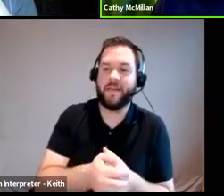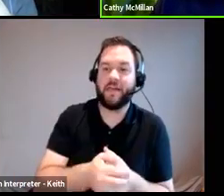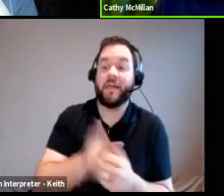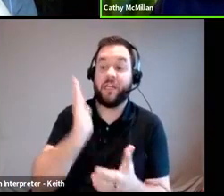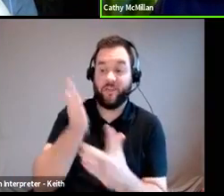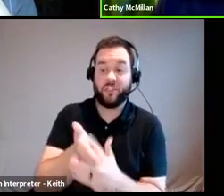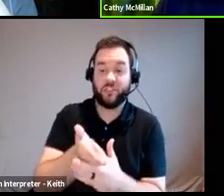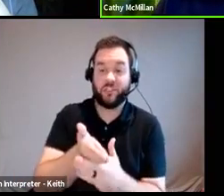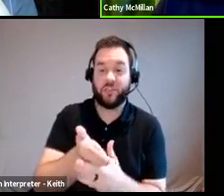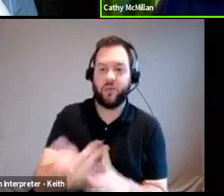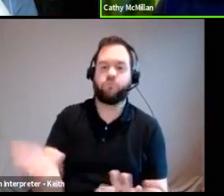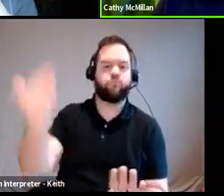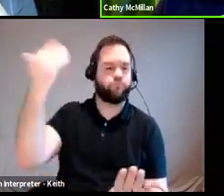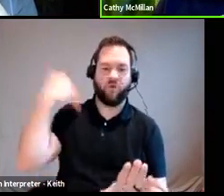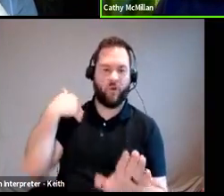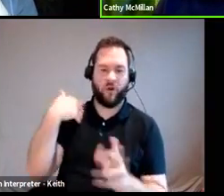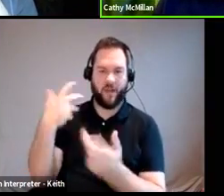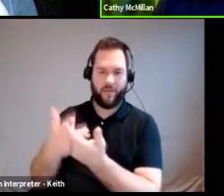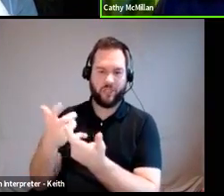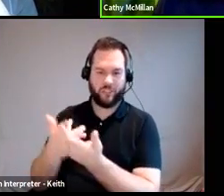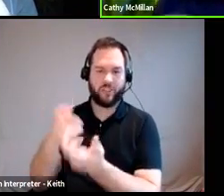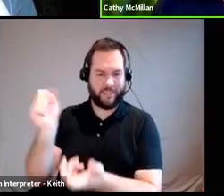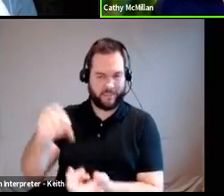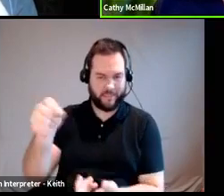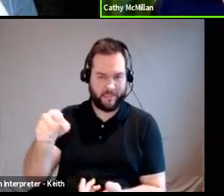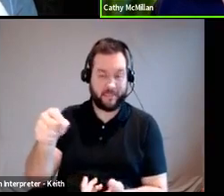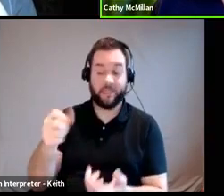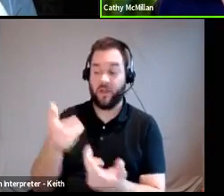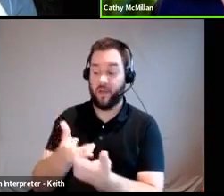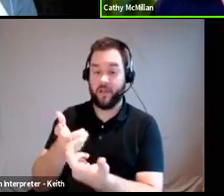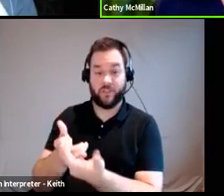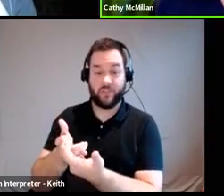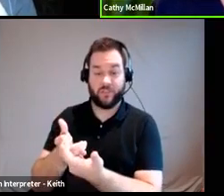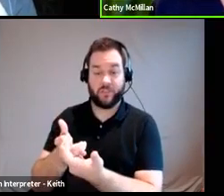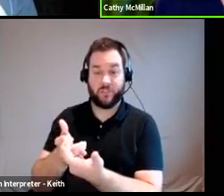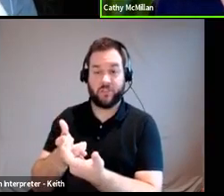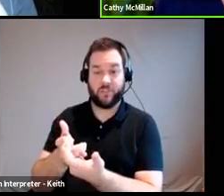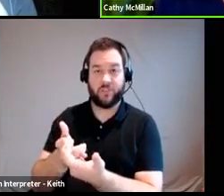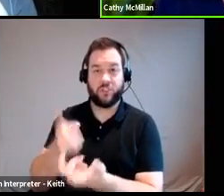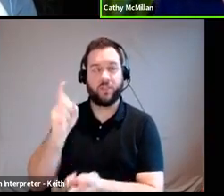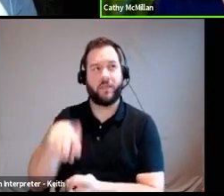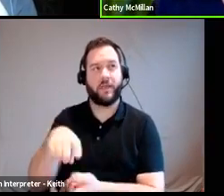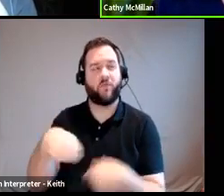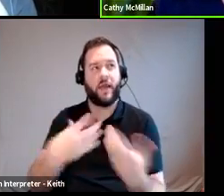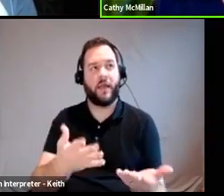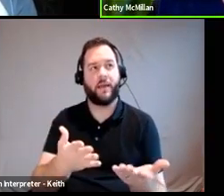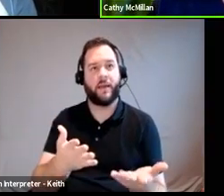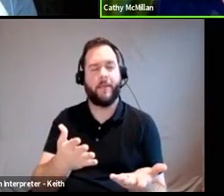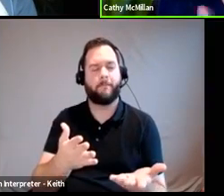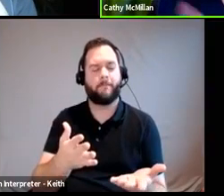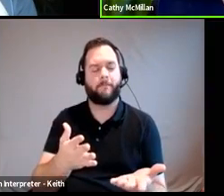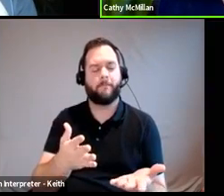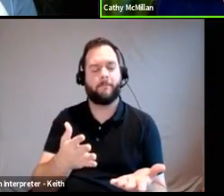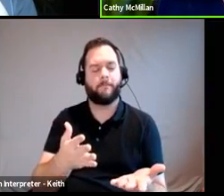have two minutes left. Yes, intervention Yes, intervention should be done away Yes, intervention should be done away before accommodations, but